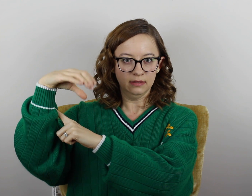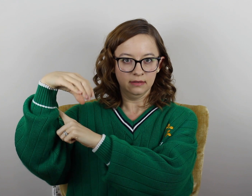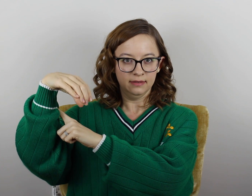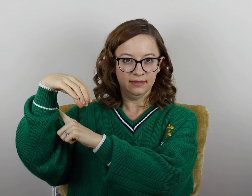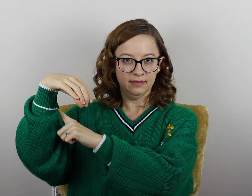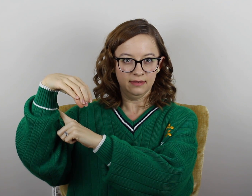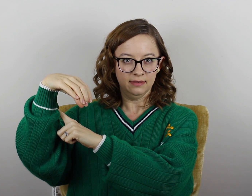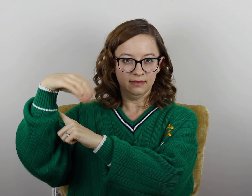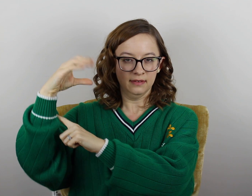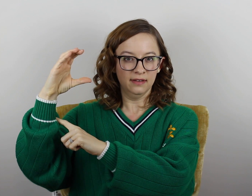Downward motion.